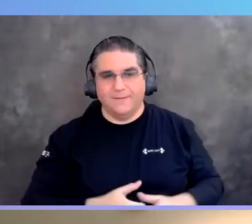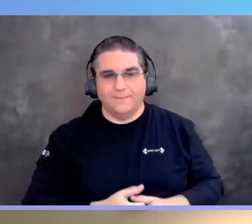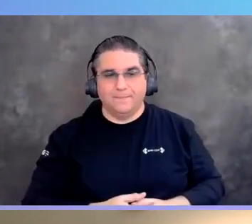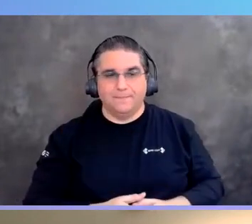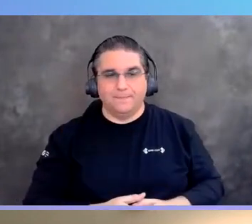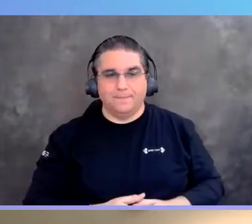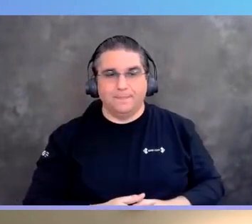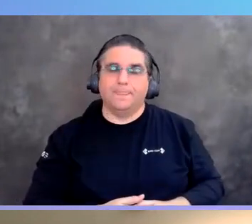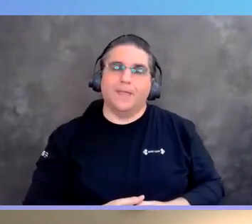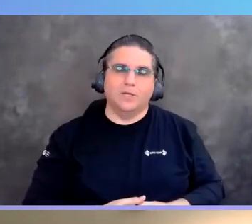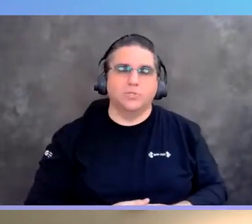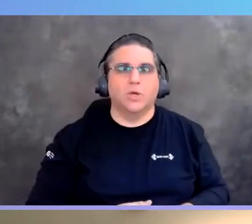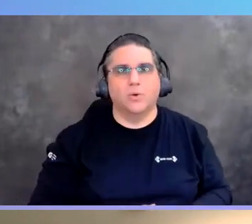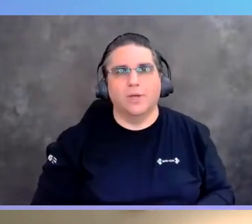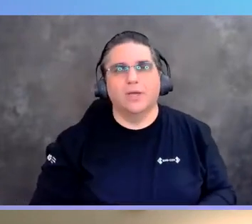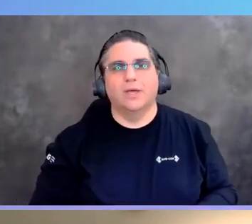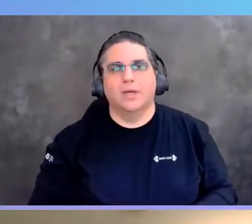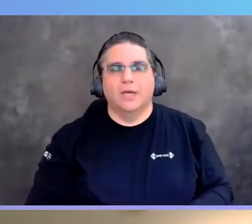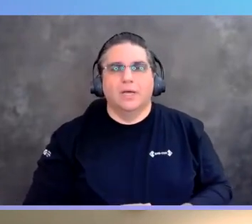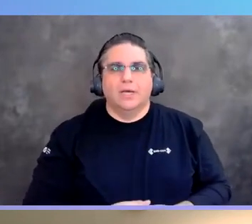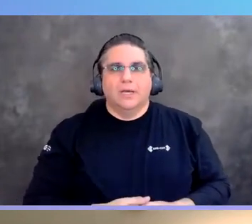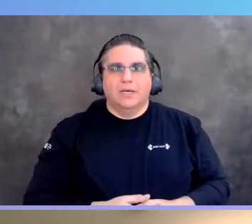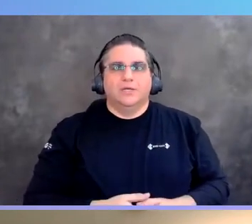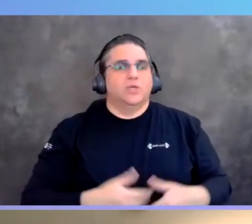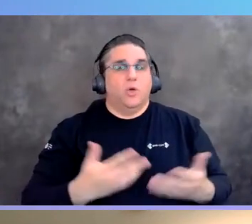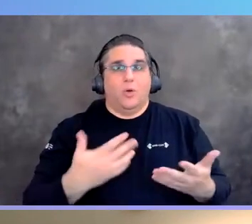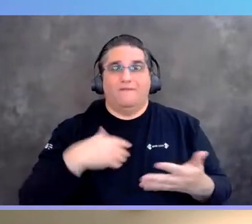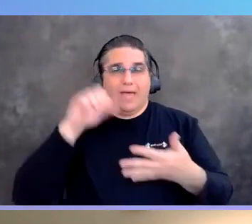we're going down the categories of type of, uh, related to this